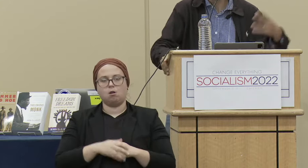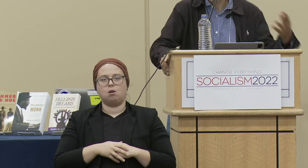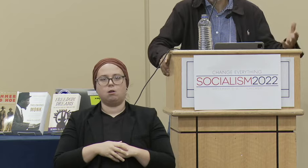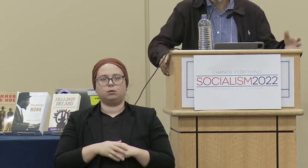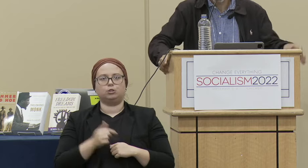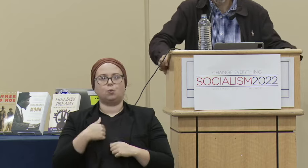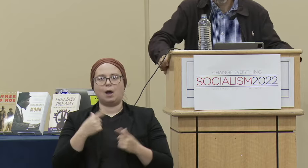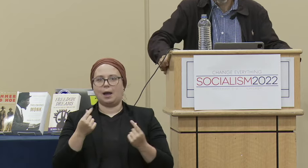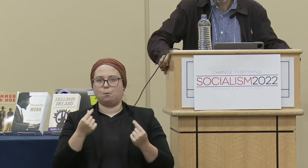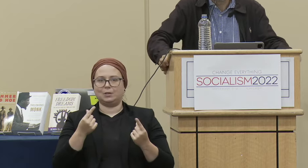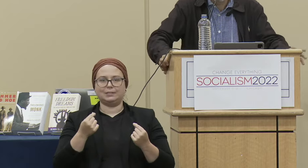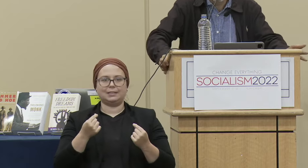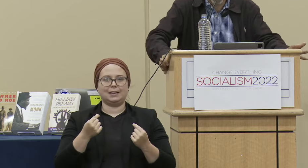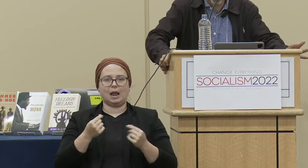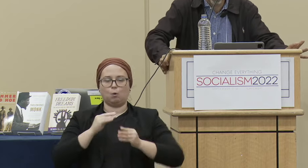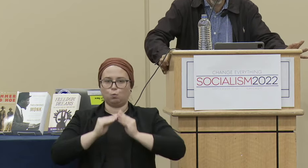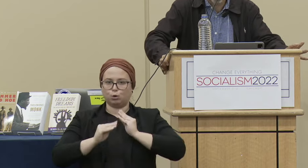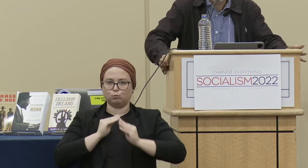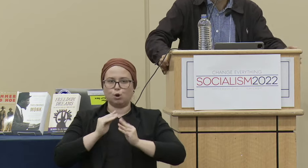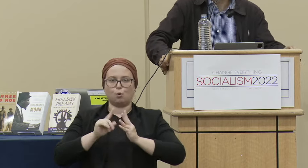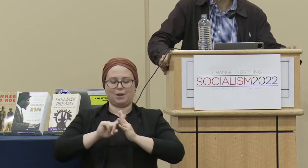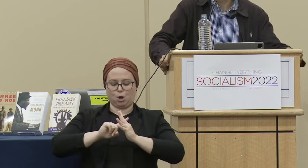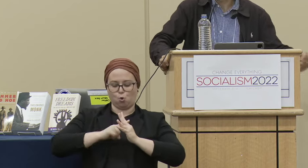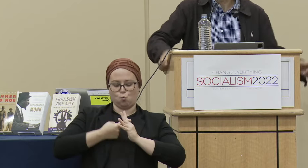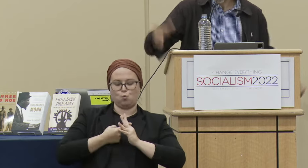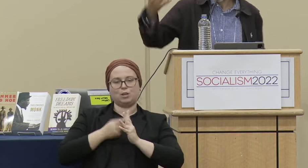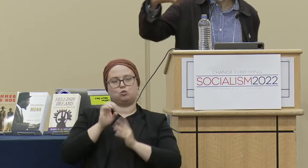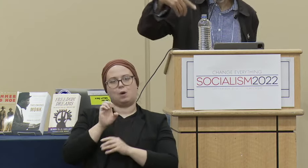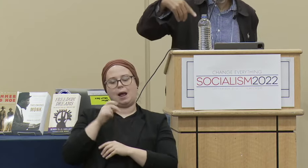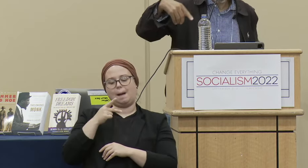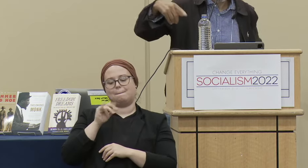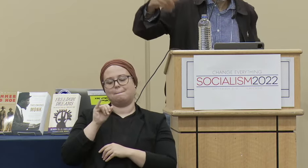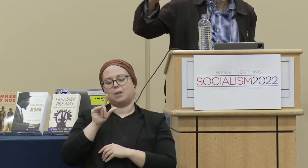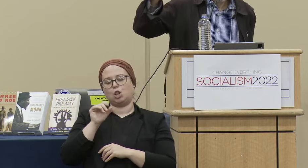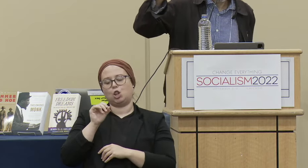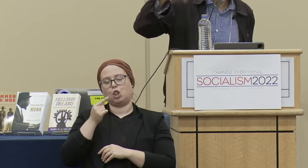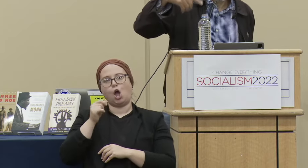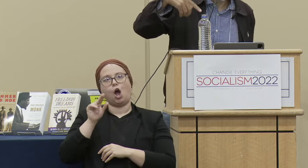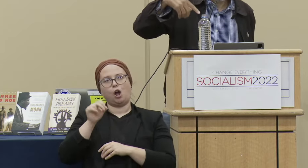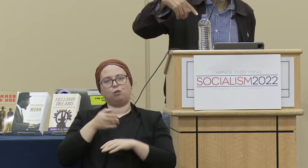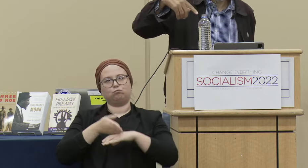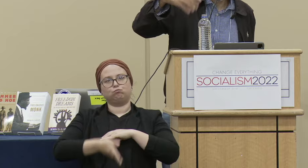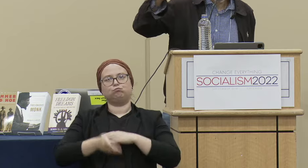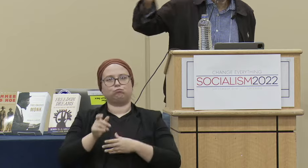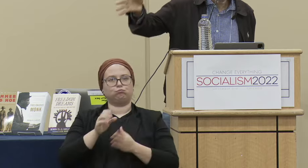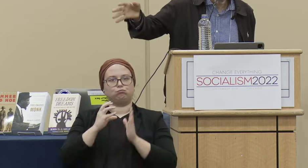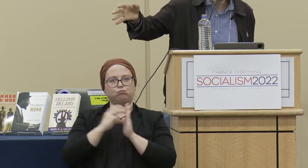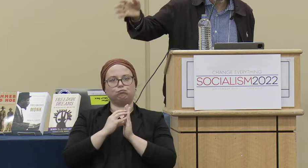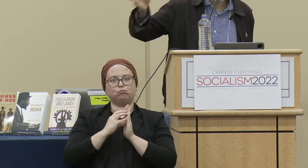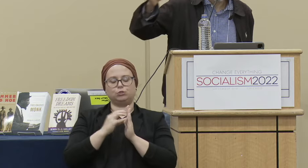the original. And, so, basically, I restored an